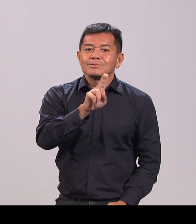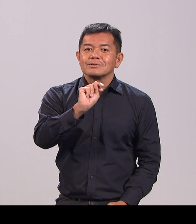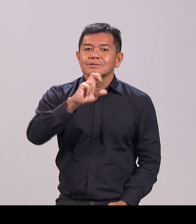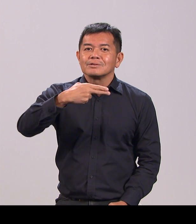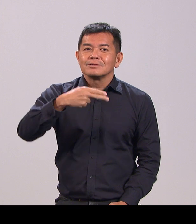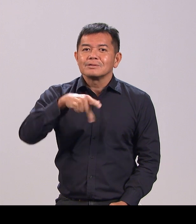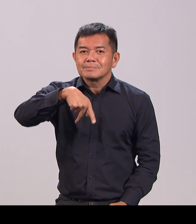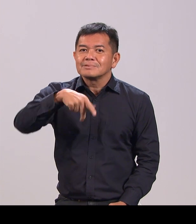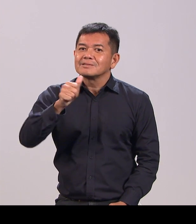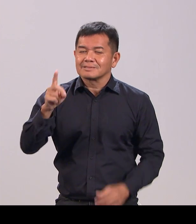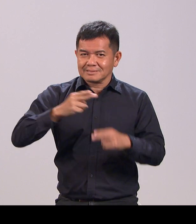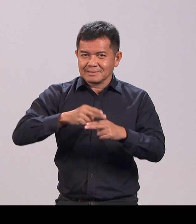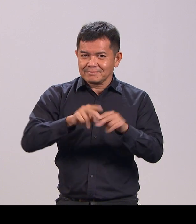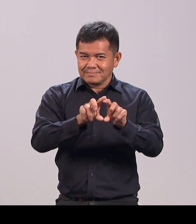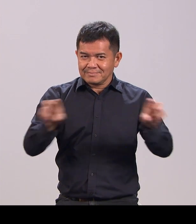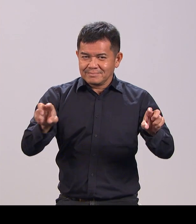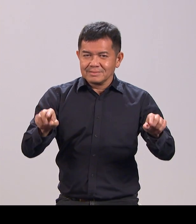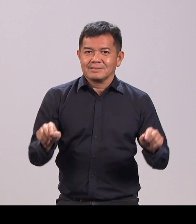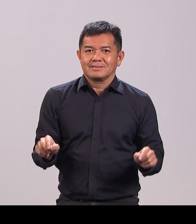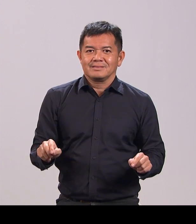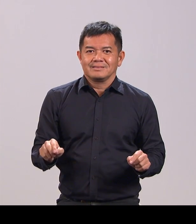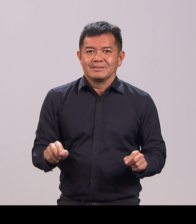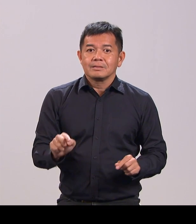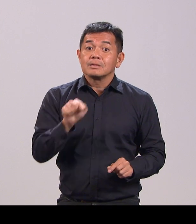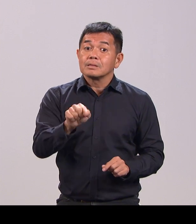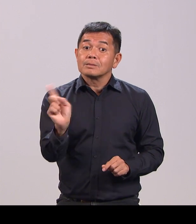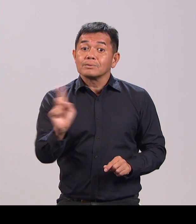We even have a Block 71 in San Francisco.